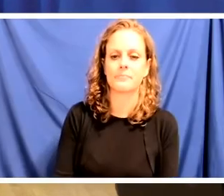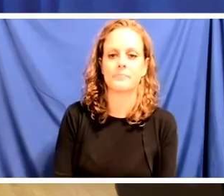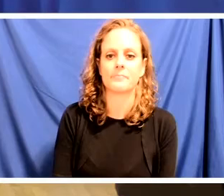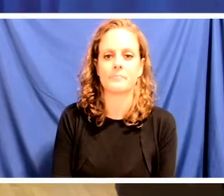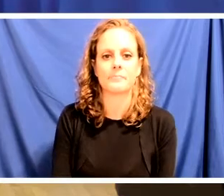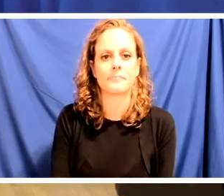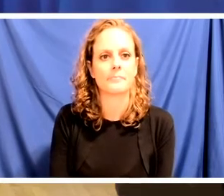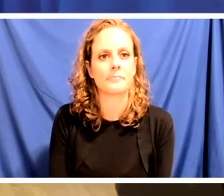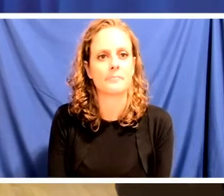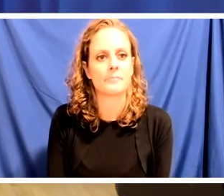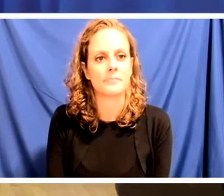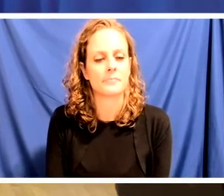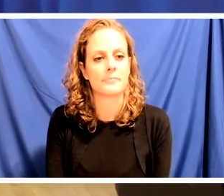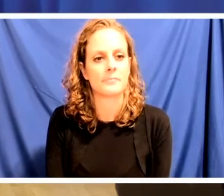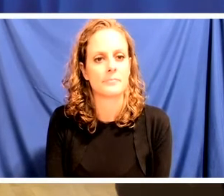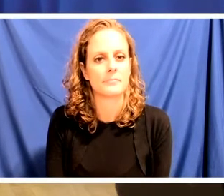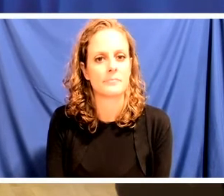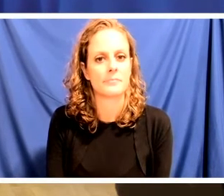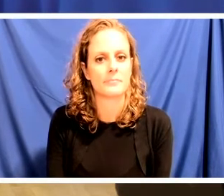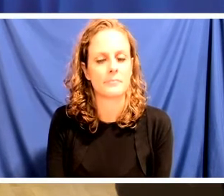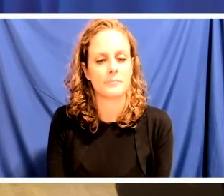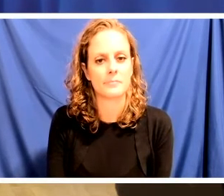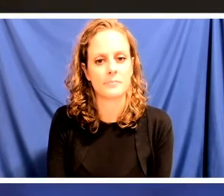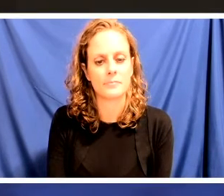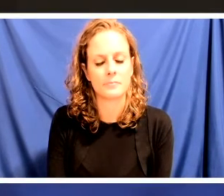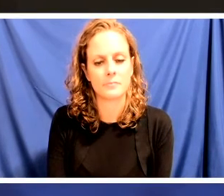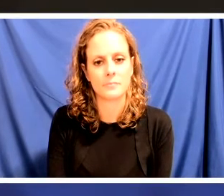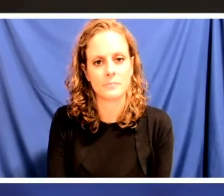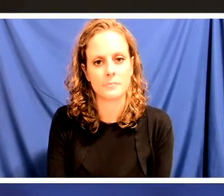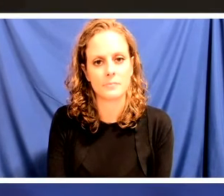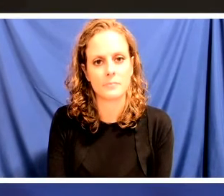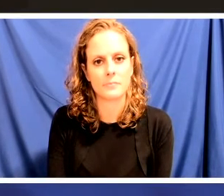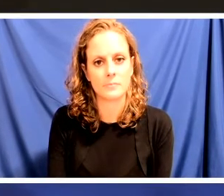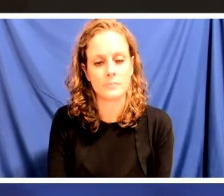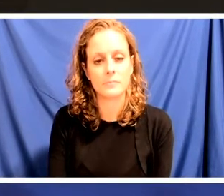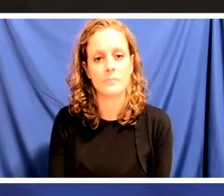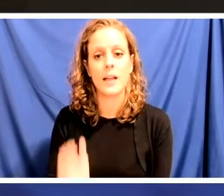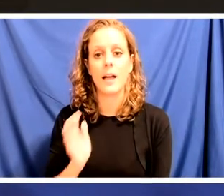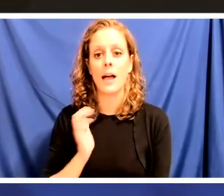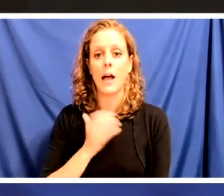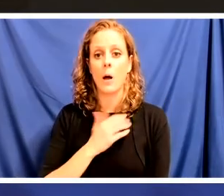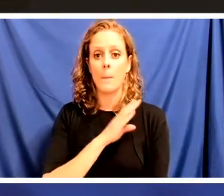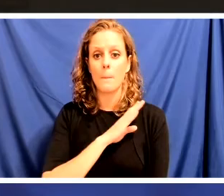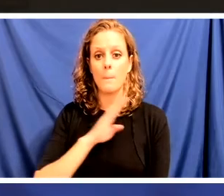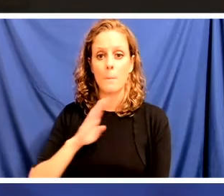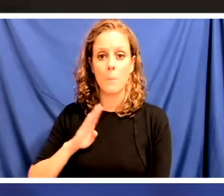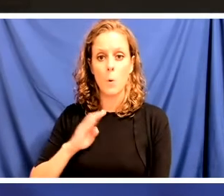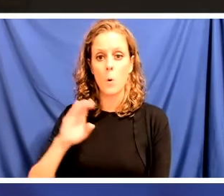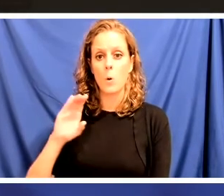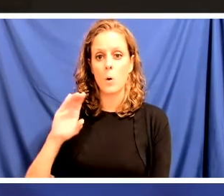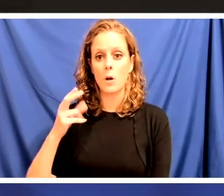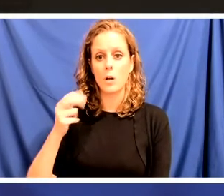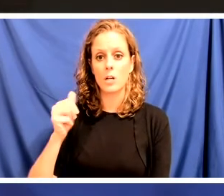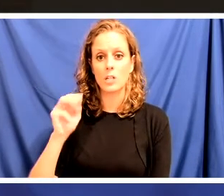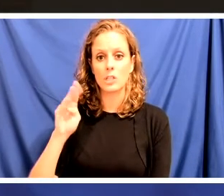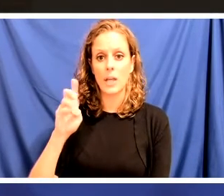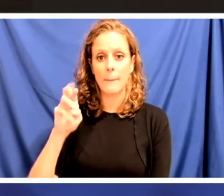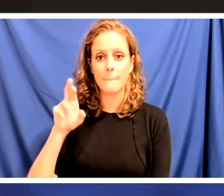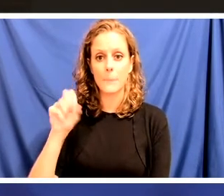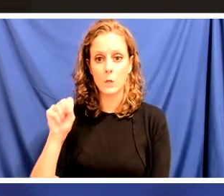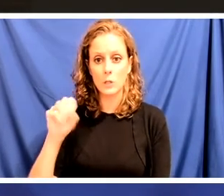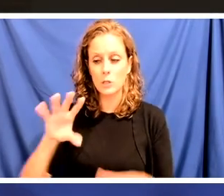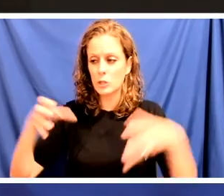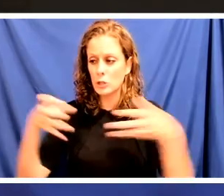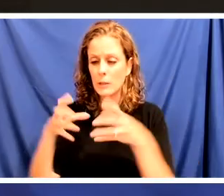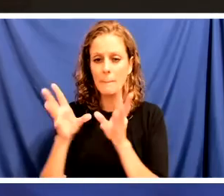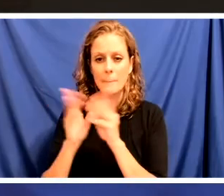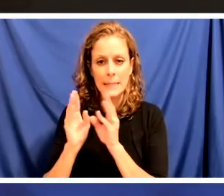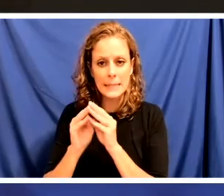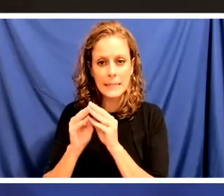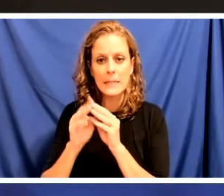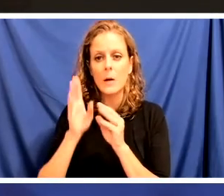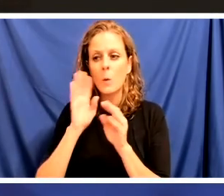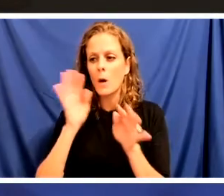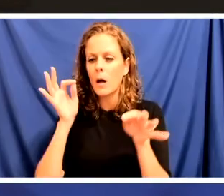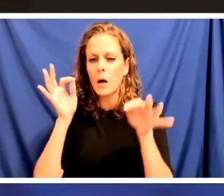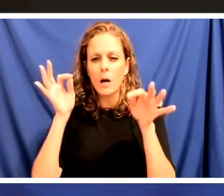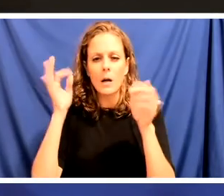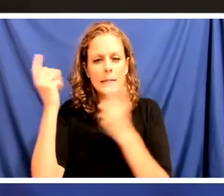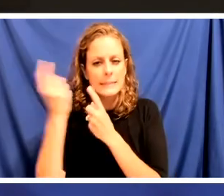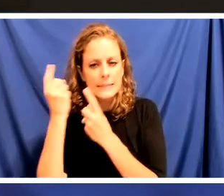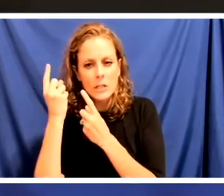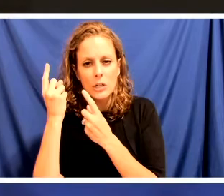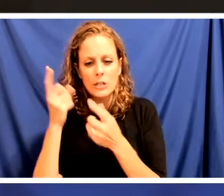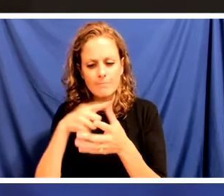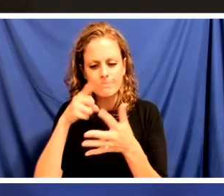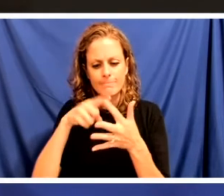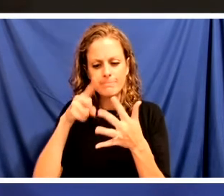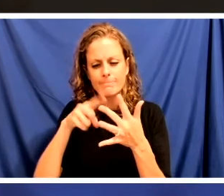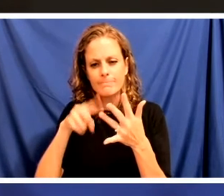SacGov: there's gonna be a great deal of activity literally in our board chambers that with the board's deliberations and considerations of different yes that's different ways to go in terms of alternative maps right so.